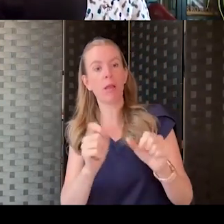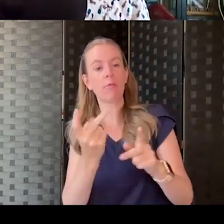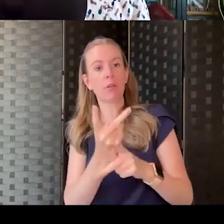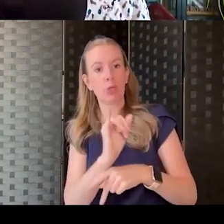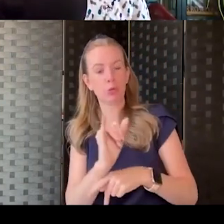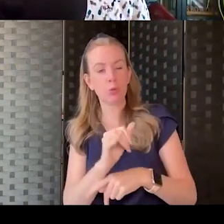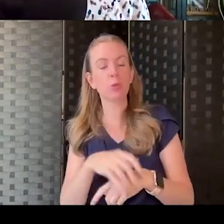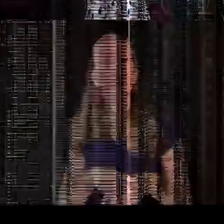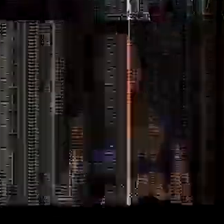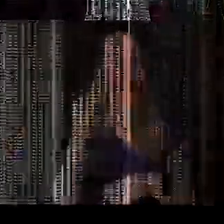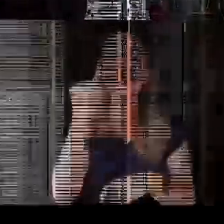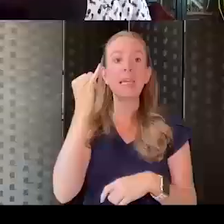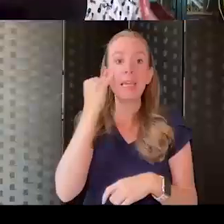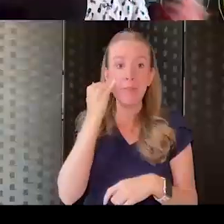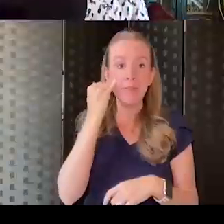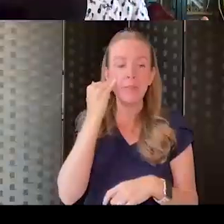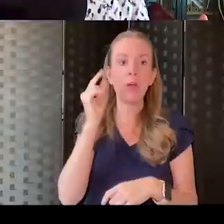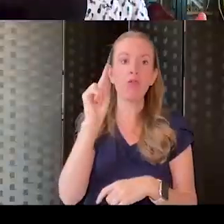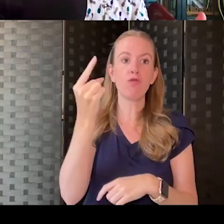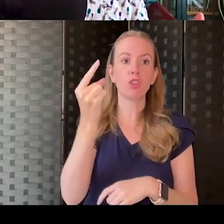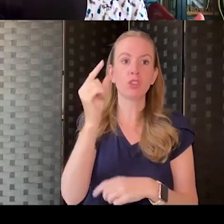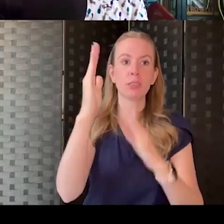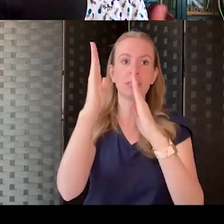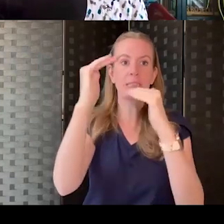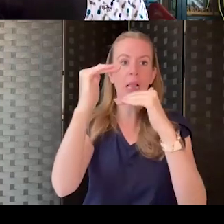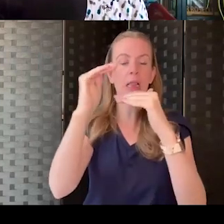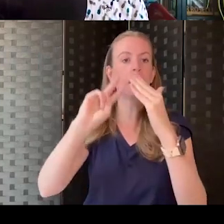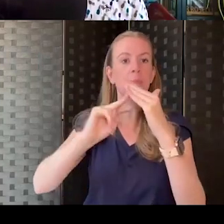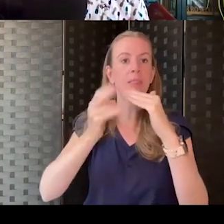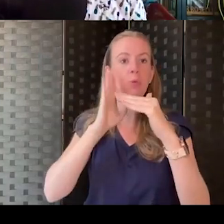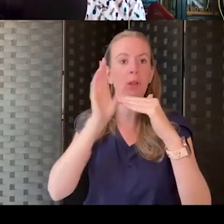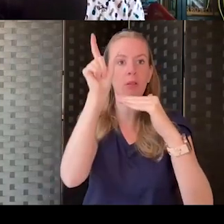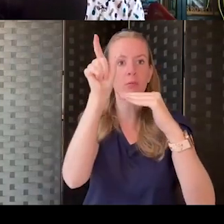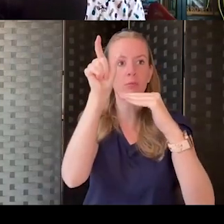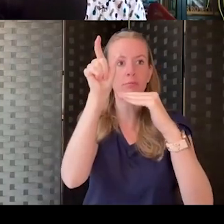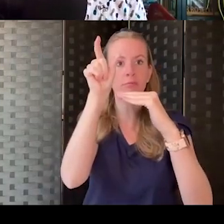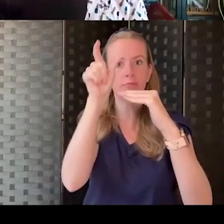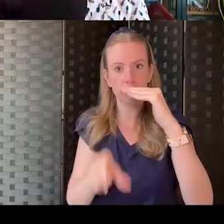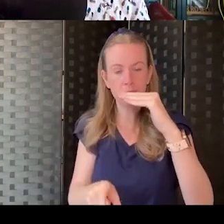it is probably a column header. If it is the first cell in a row, it is probably a row header. The